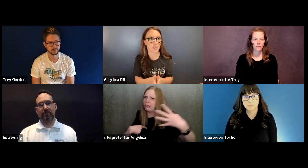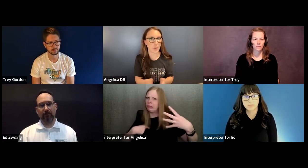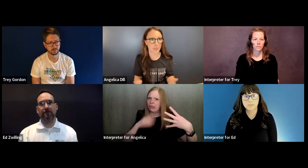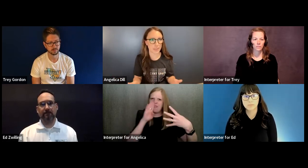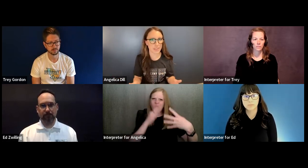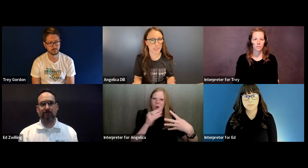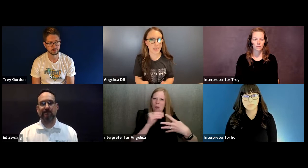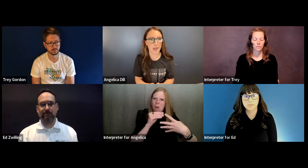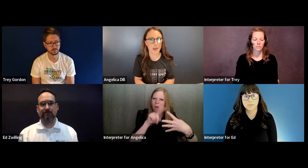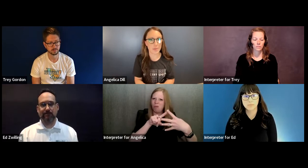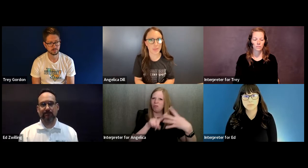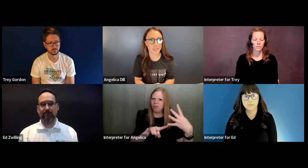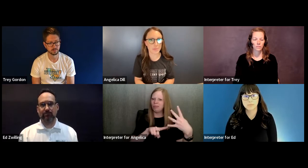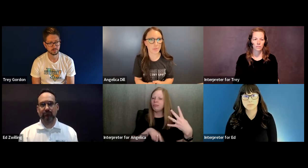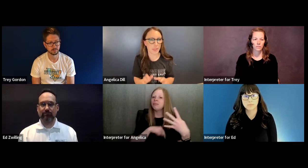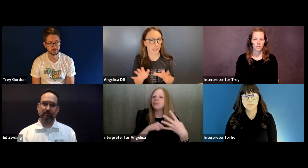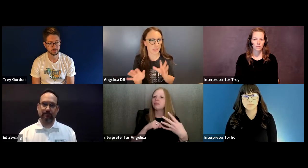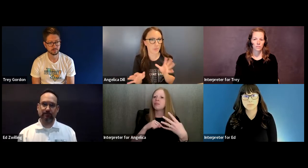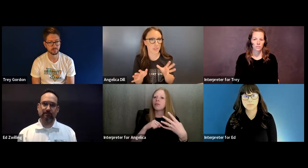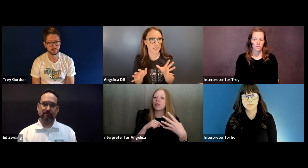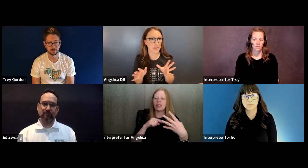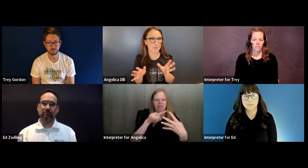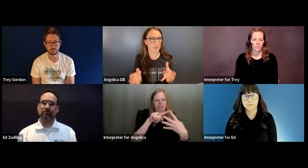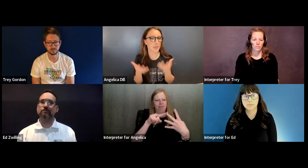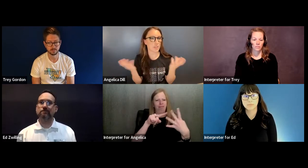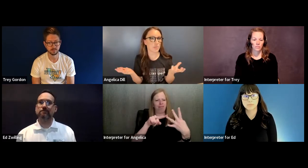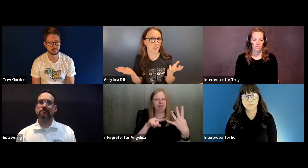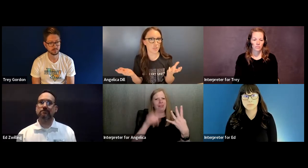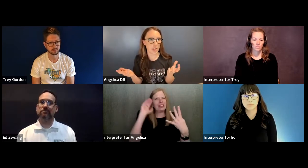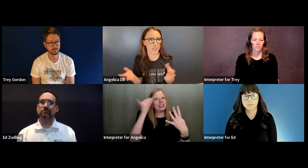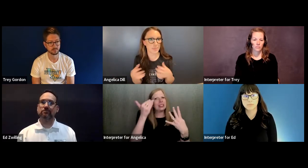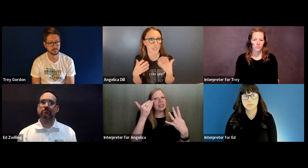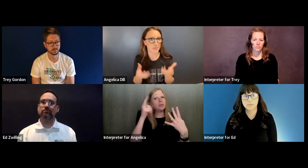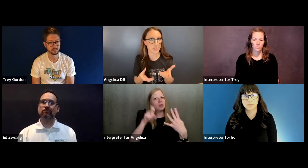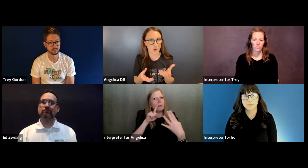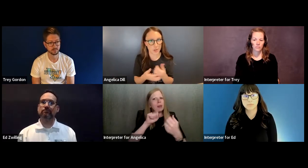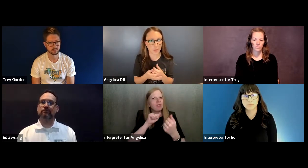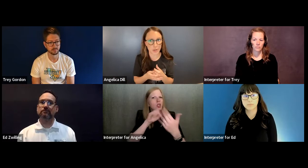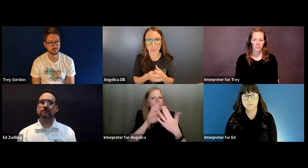topics um that seemed like it was something that should be addressed specific to our community